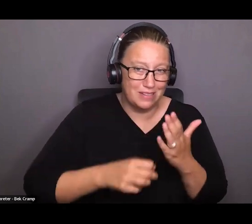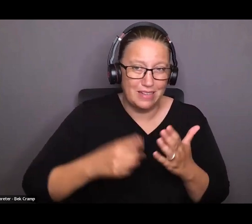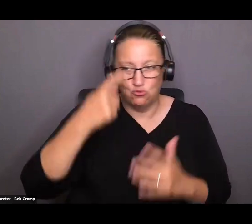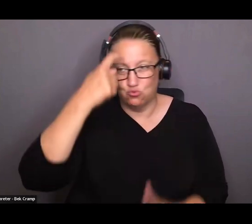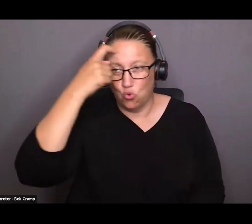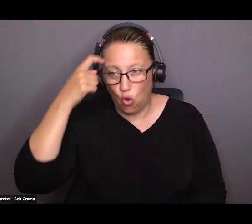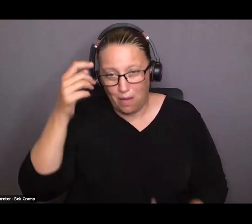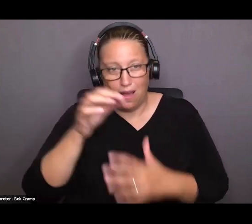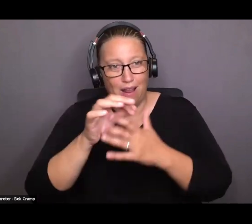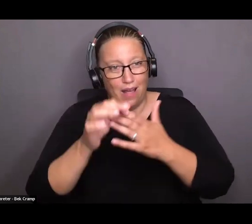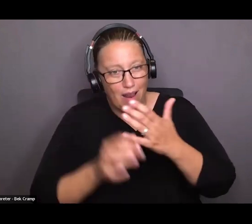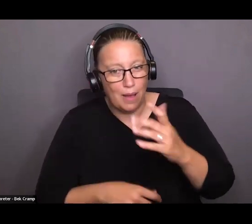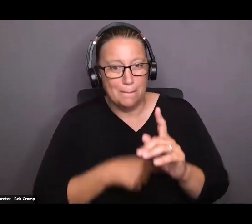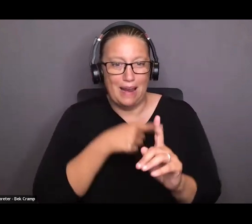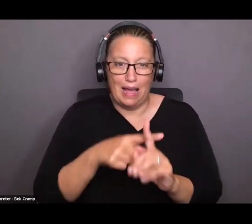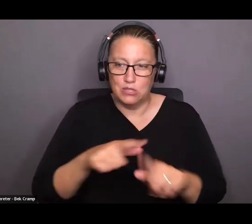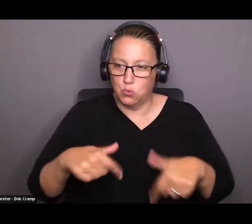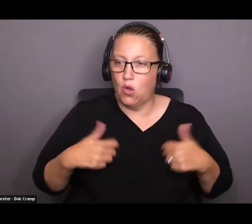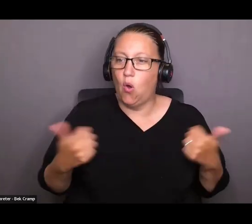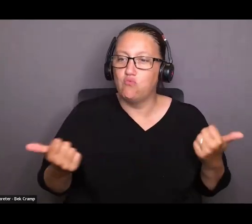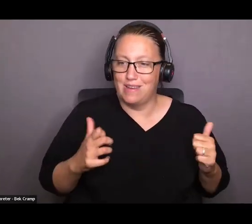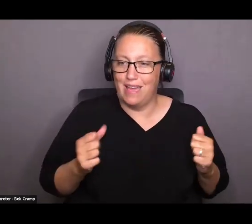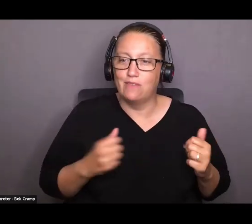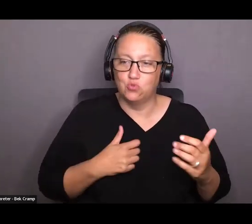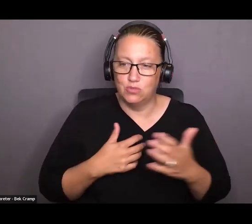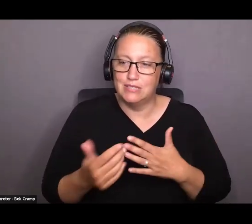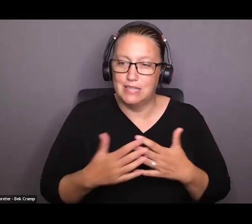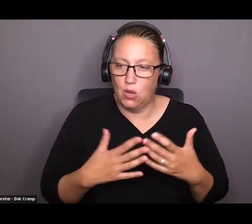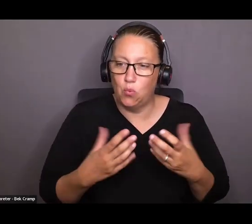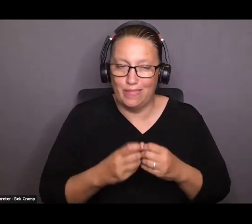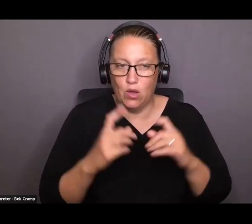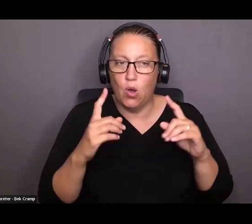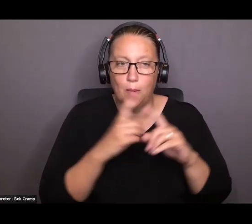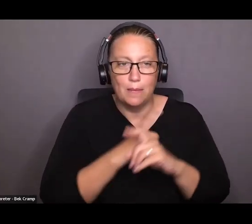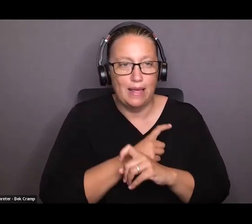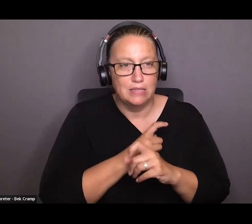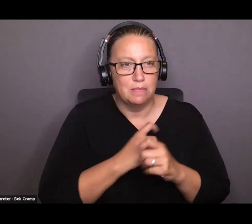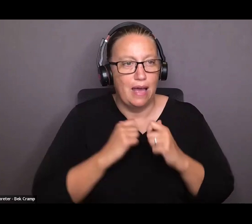we're already in a situation where we're having to deal with really complex behaviour support needs.